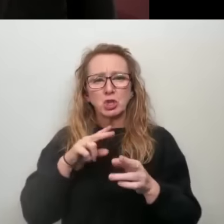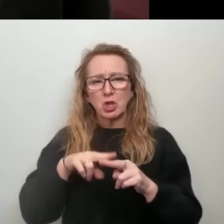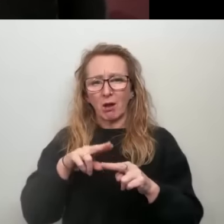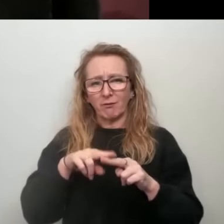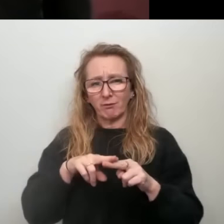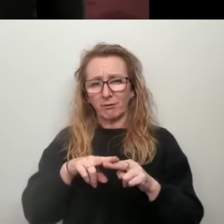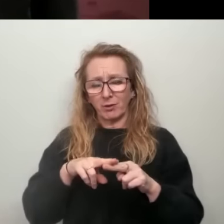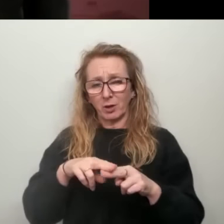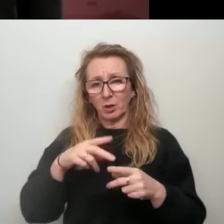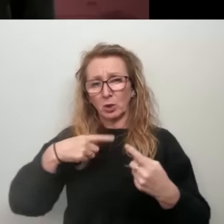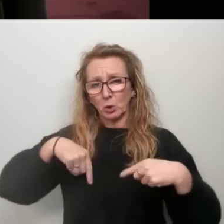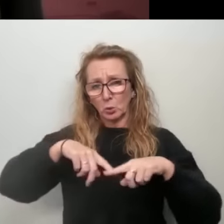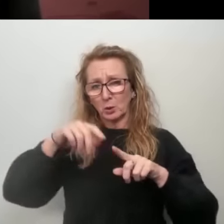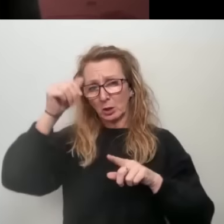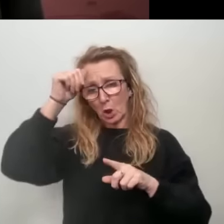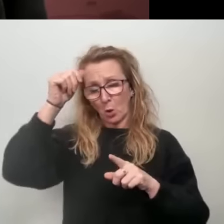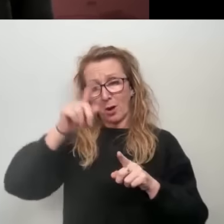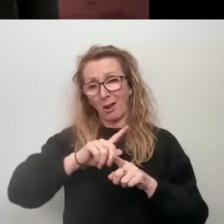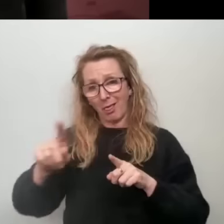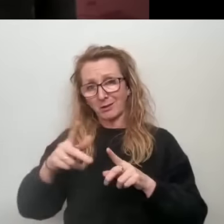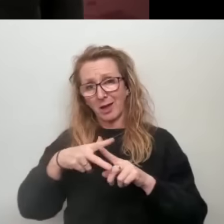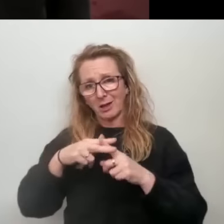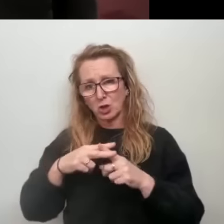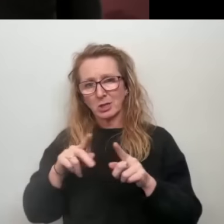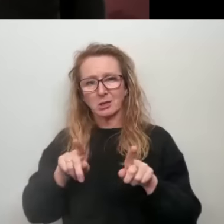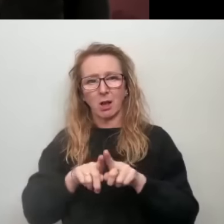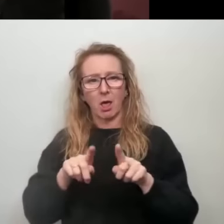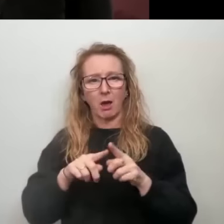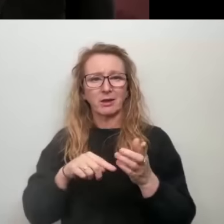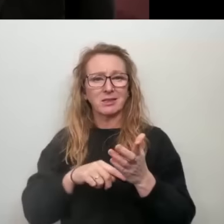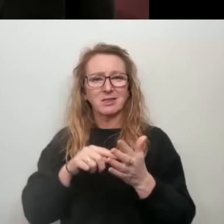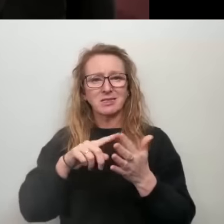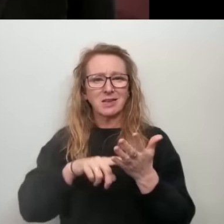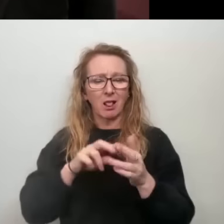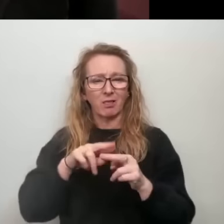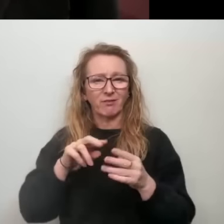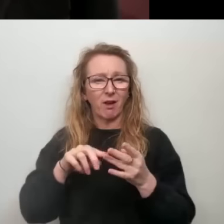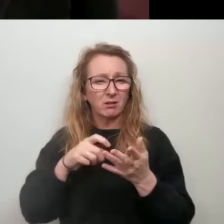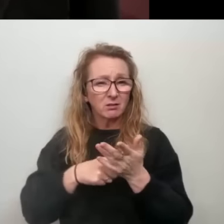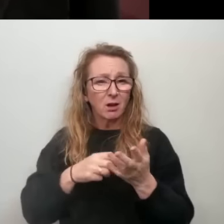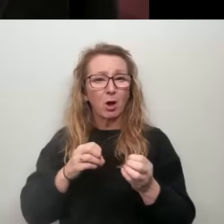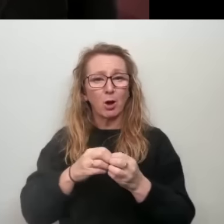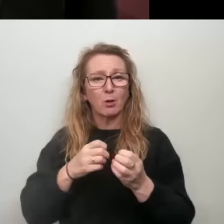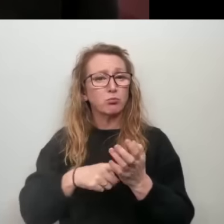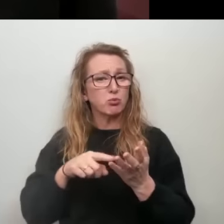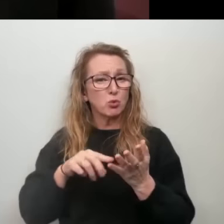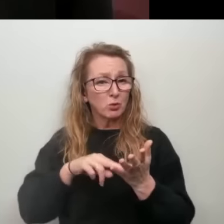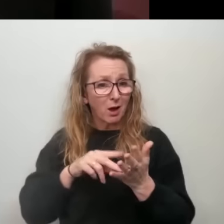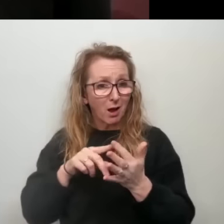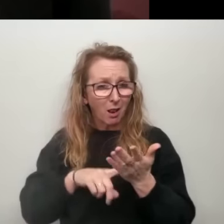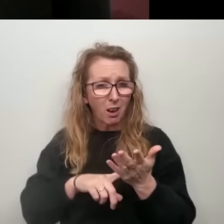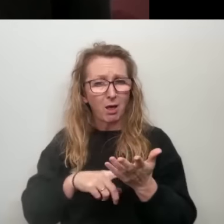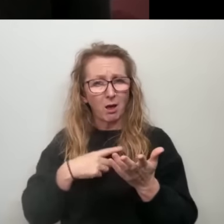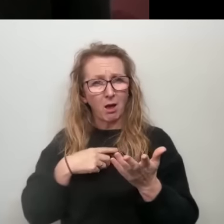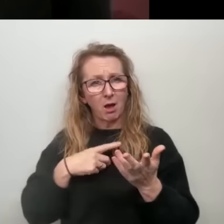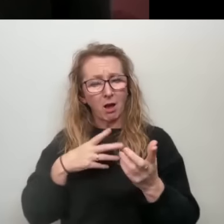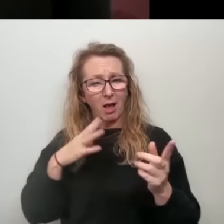of the later well-known engineers like Telford, Brunell or Stevenson viewed and took any inspiration from the Iron Bridge?